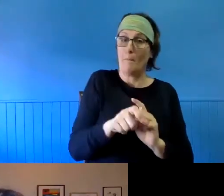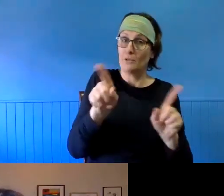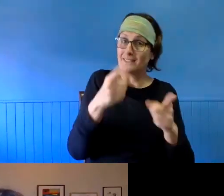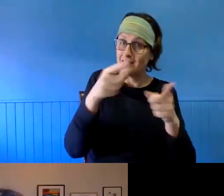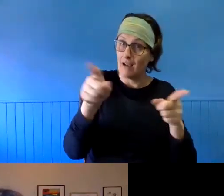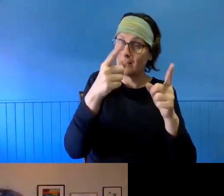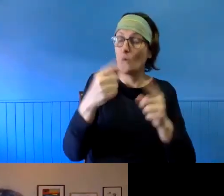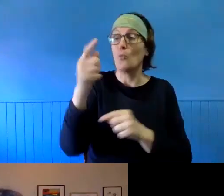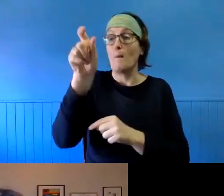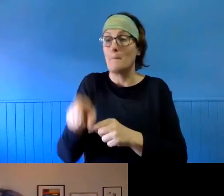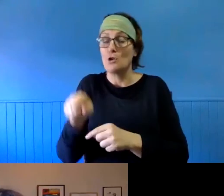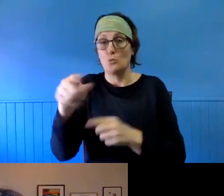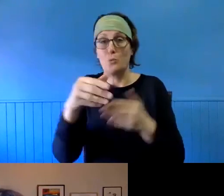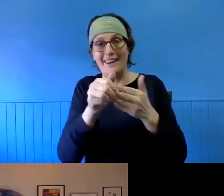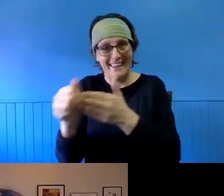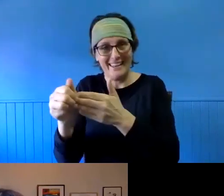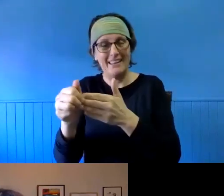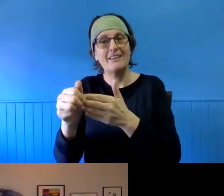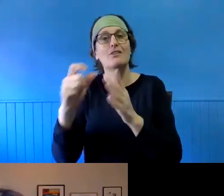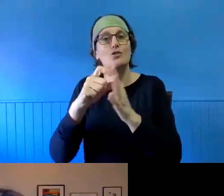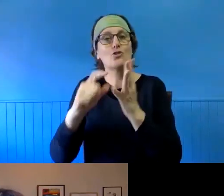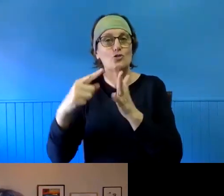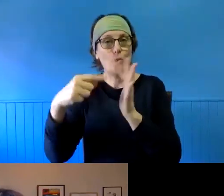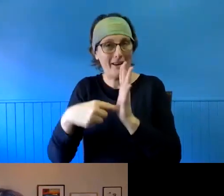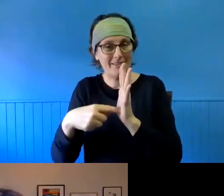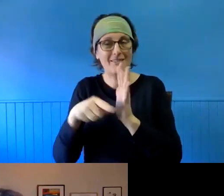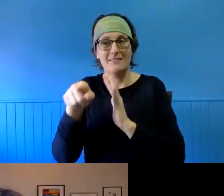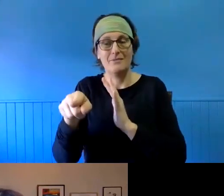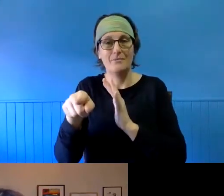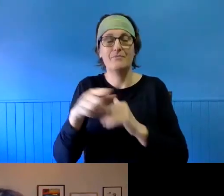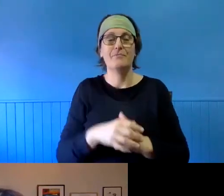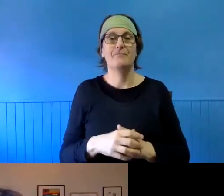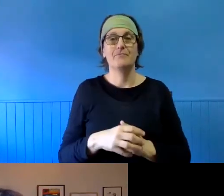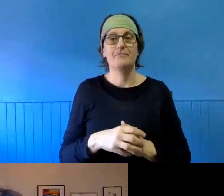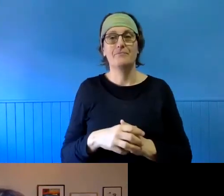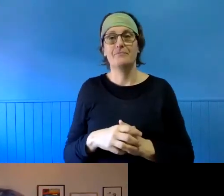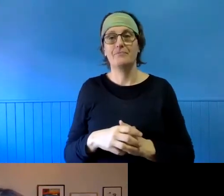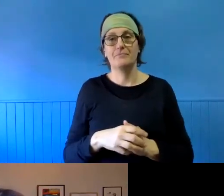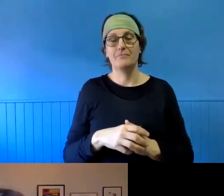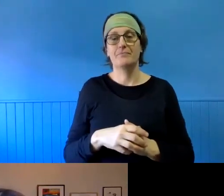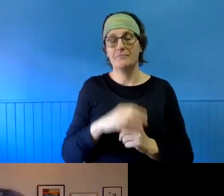is geng to be leading the - kind of leading the performance, and then if